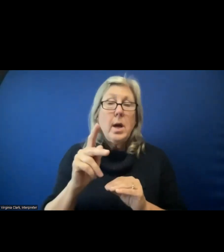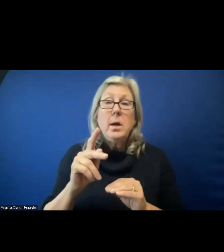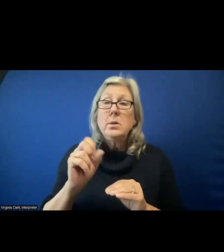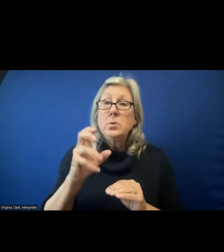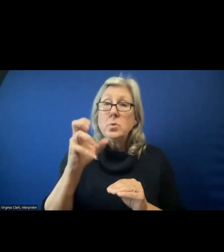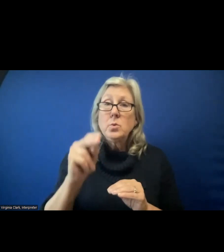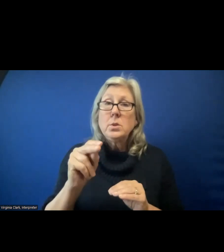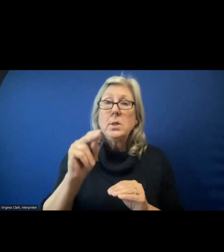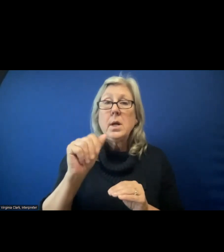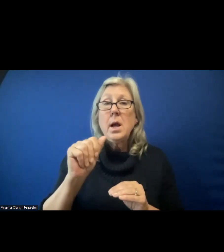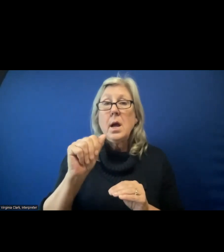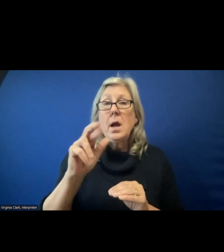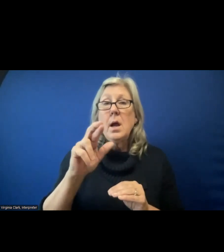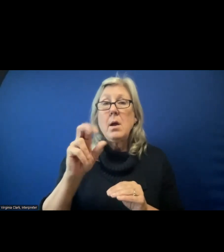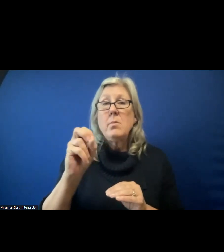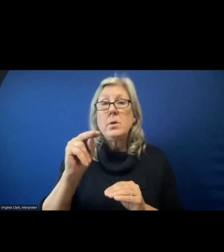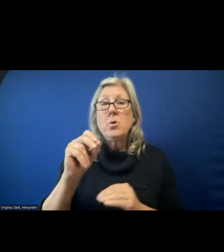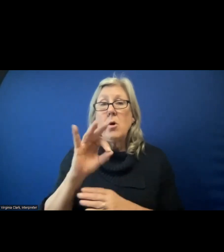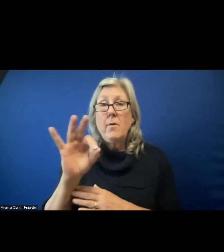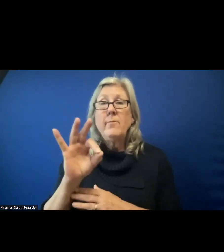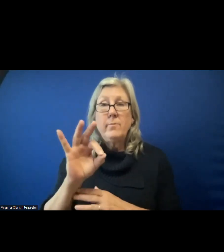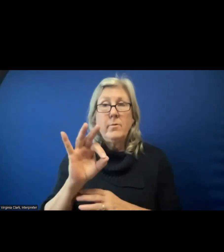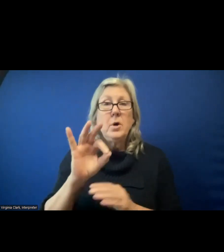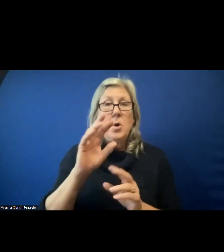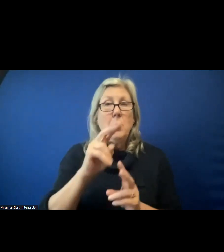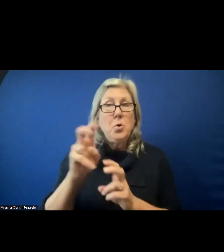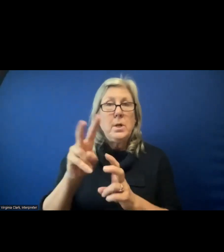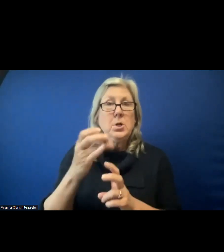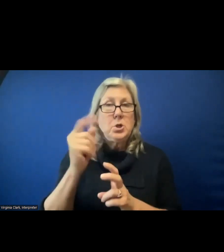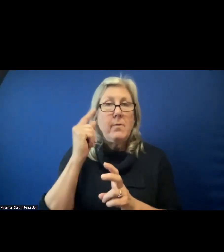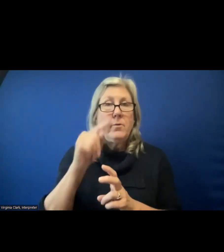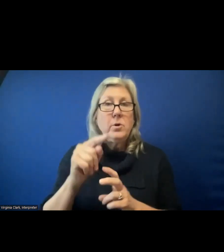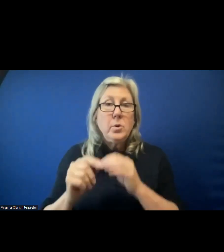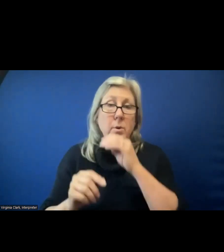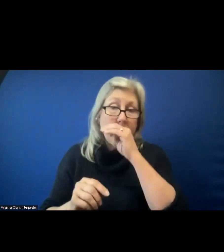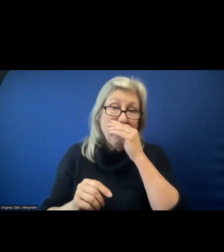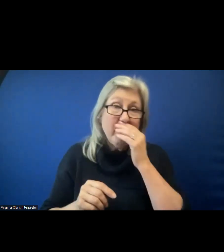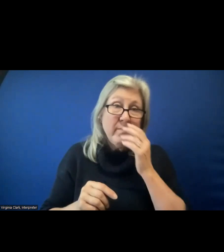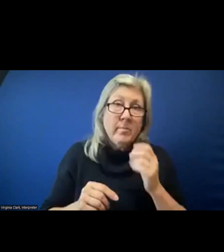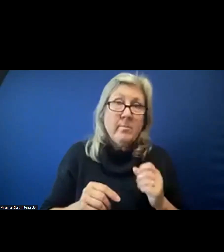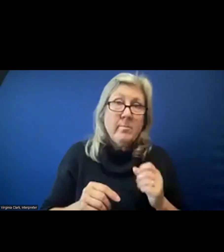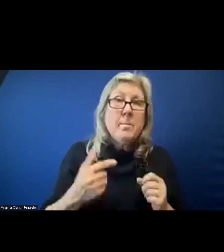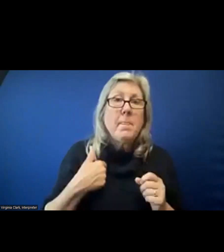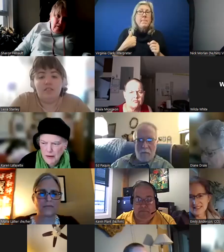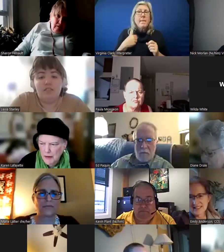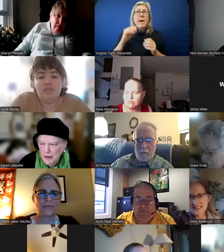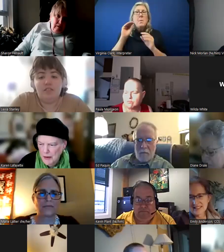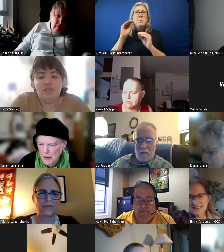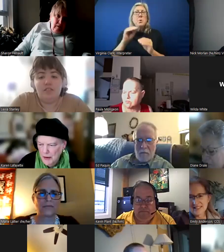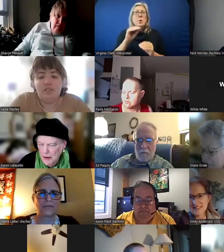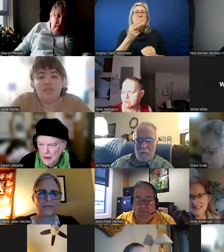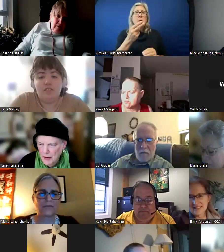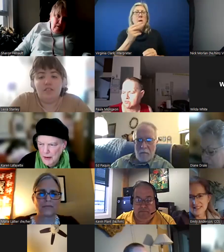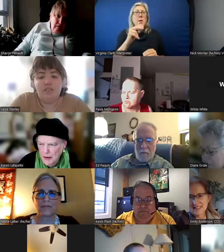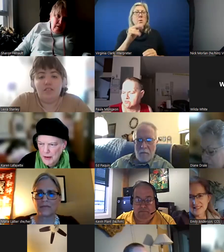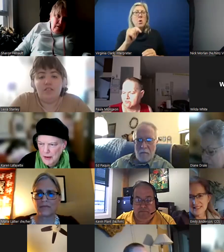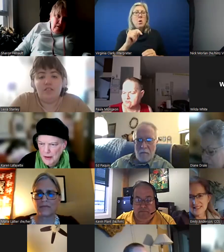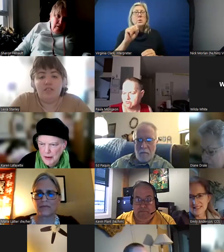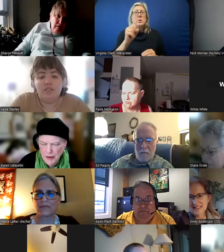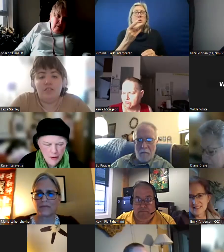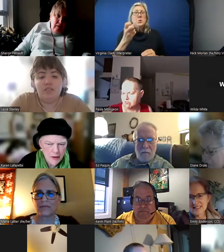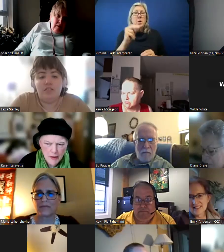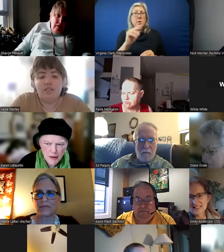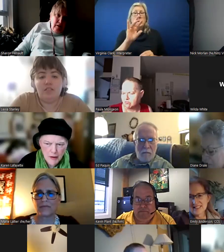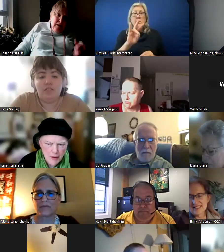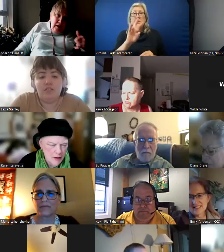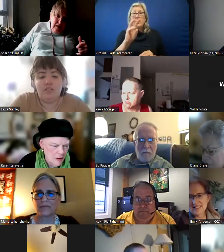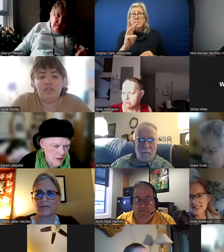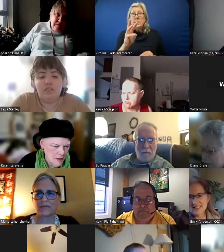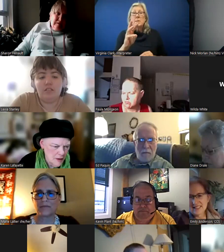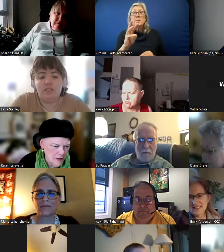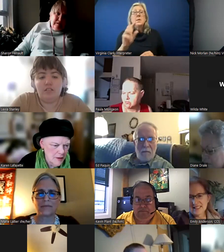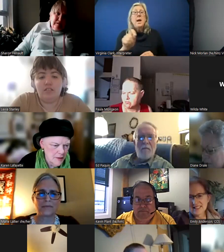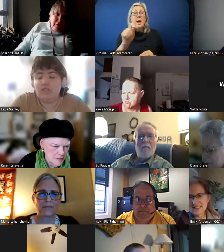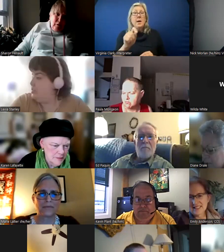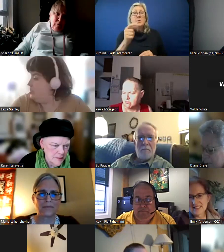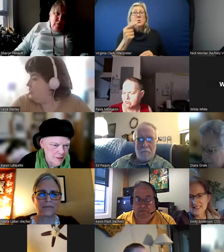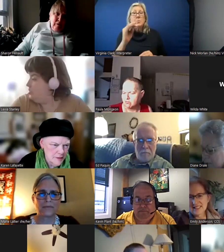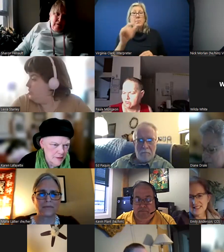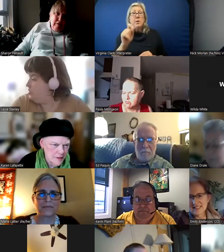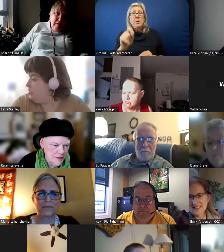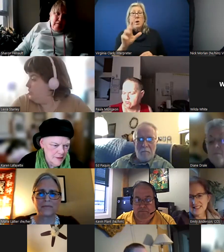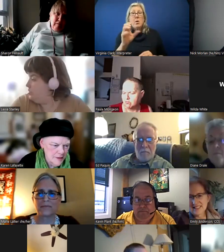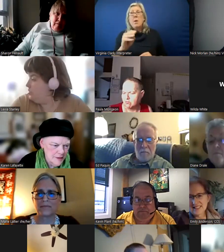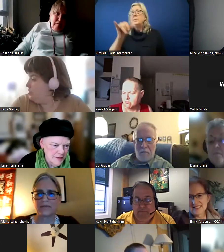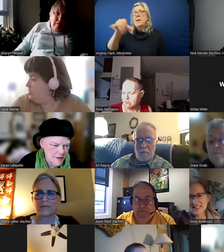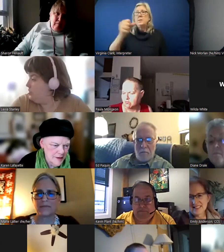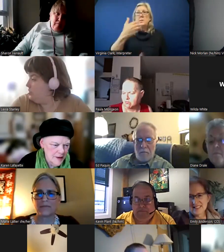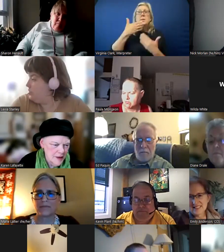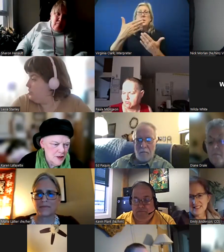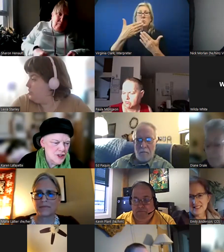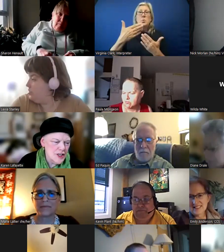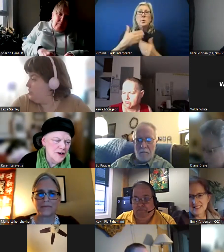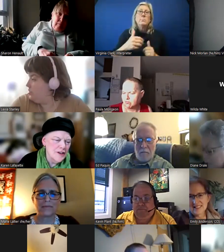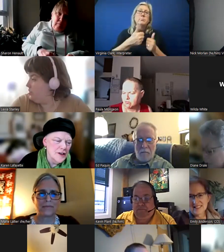it in the chat for you. And we'll make sure >> I put HenaultSharon 76.